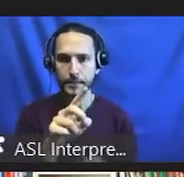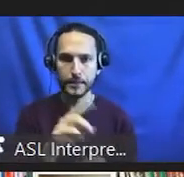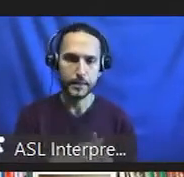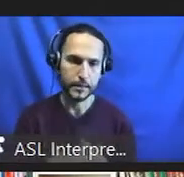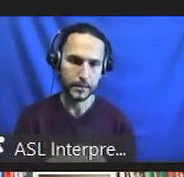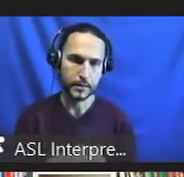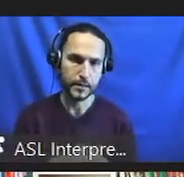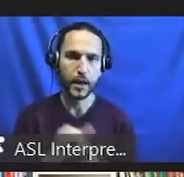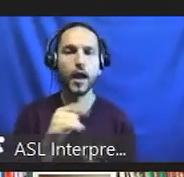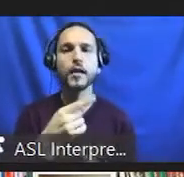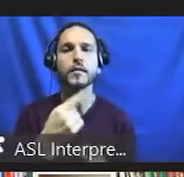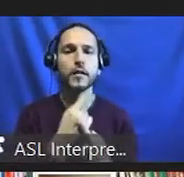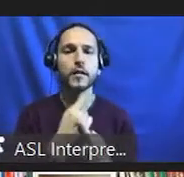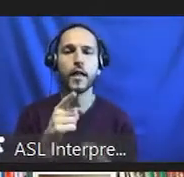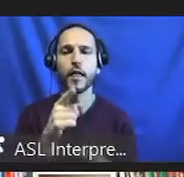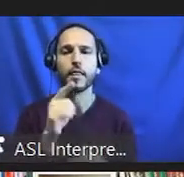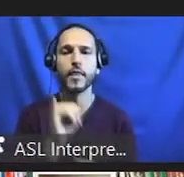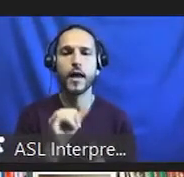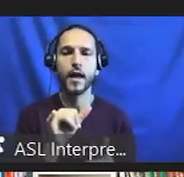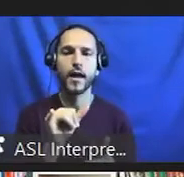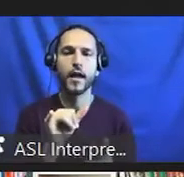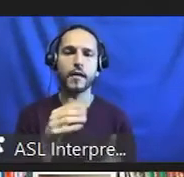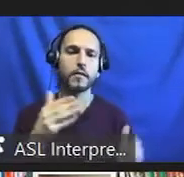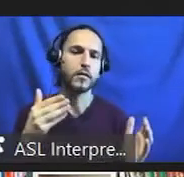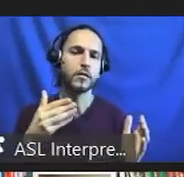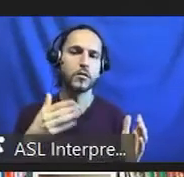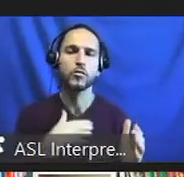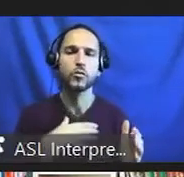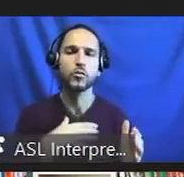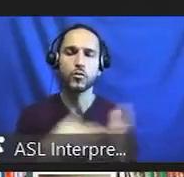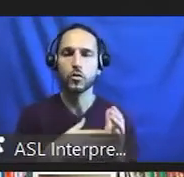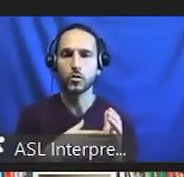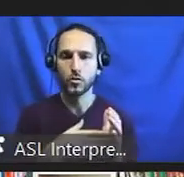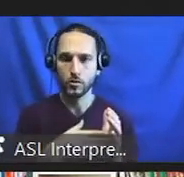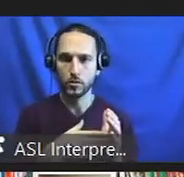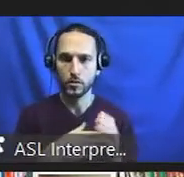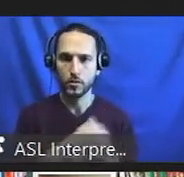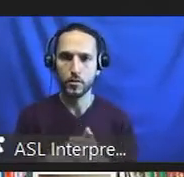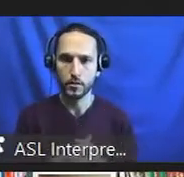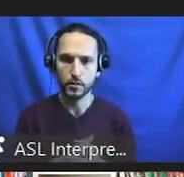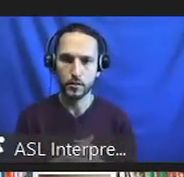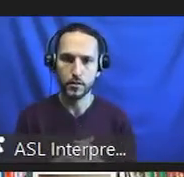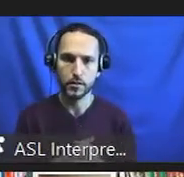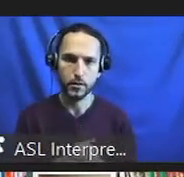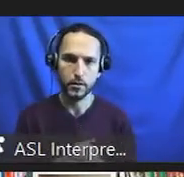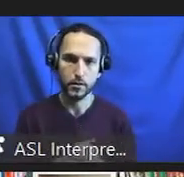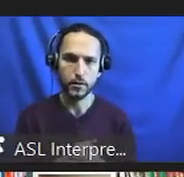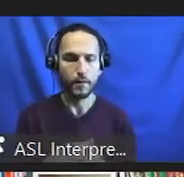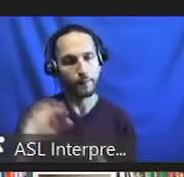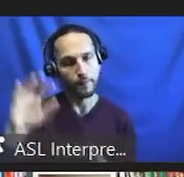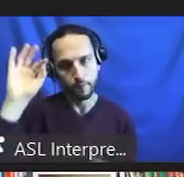as I mentioned, these are class-action lawsuits, two class-action lawsuits brought in federal court.